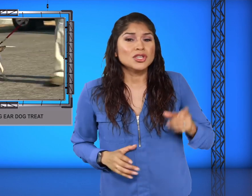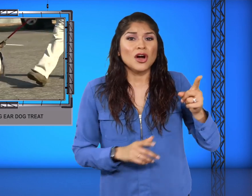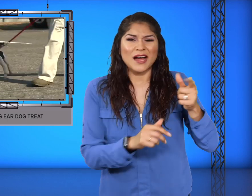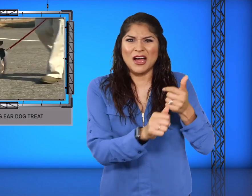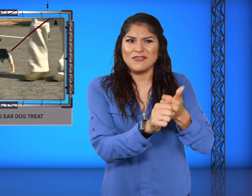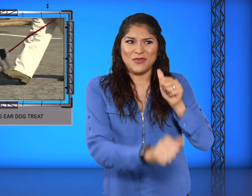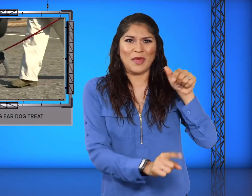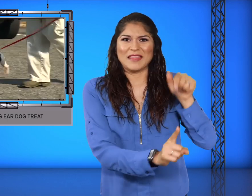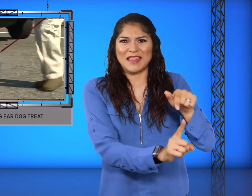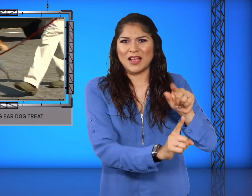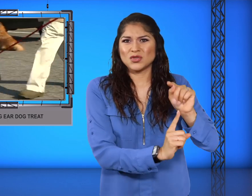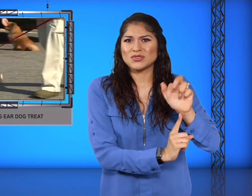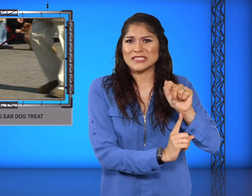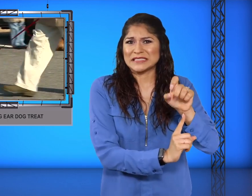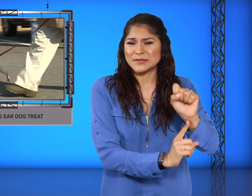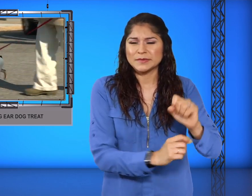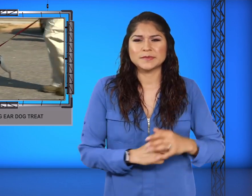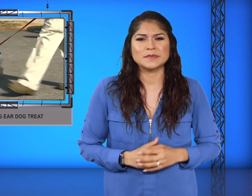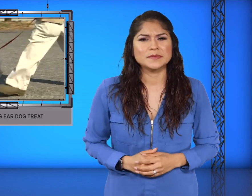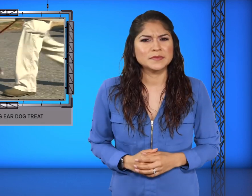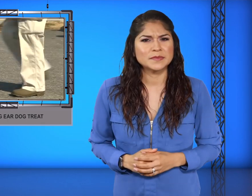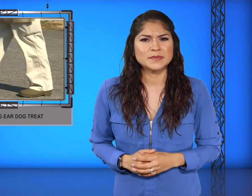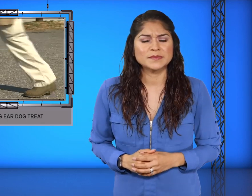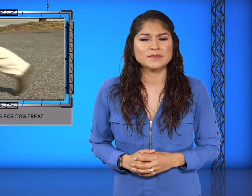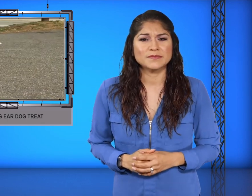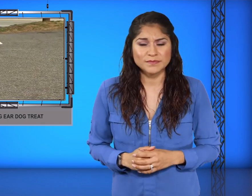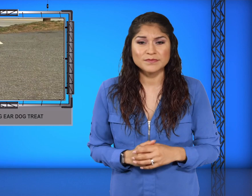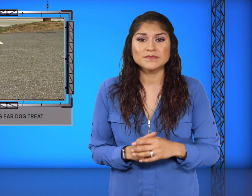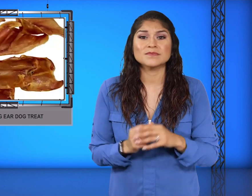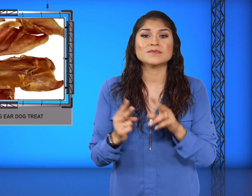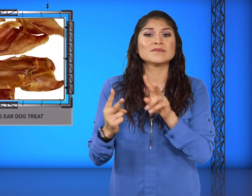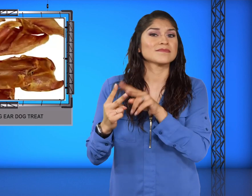saying consumers should avoid the treats.